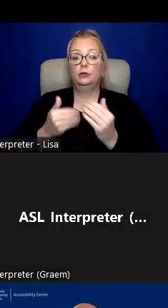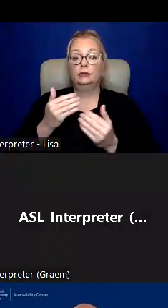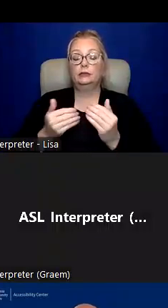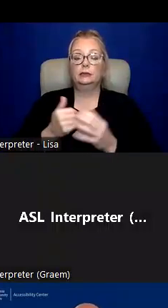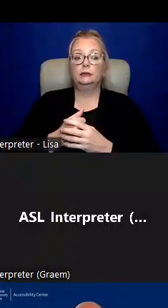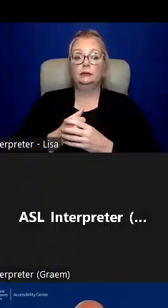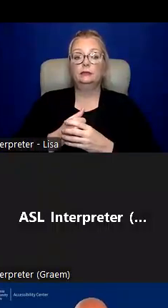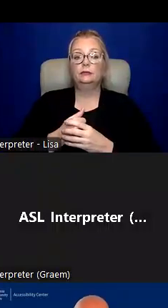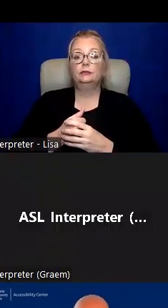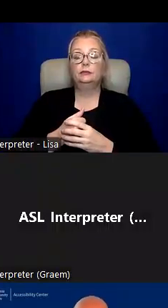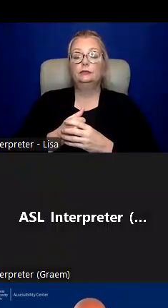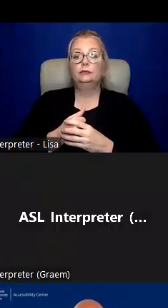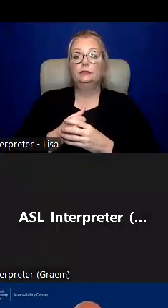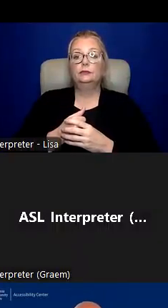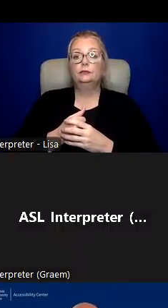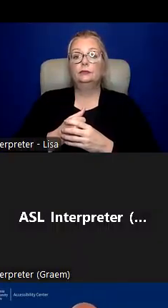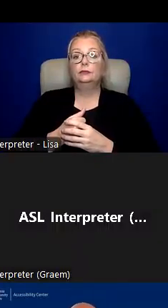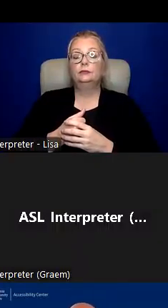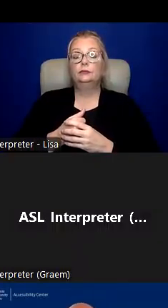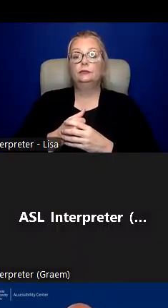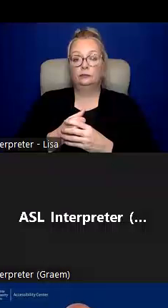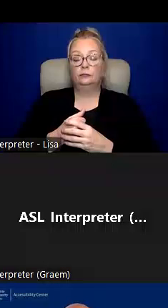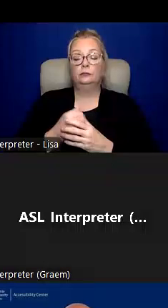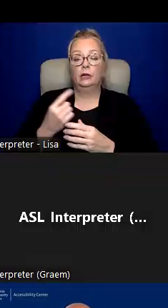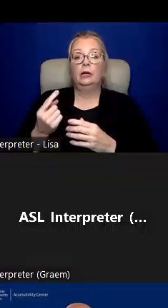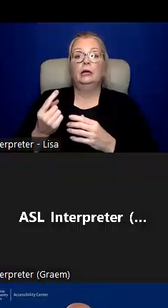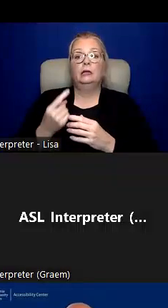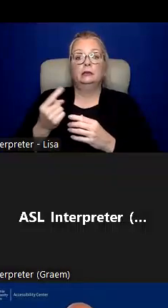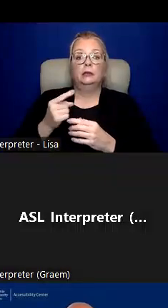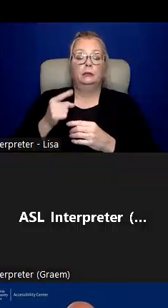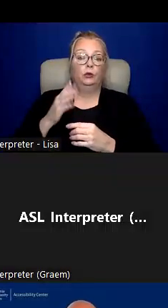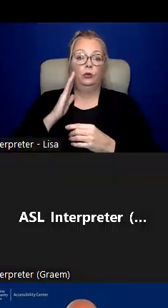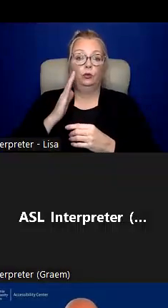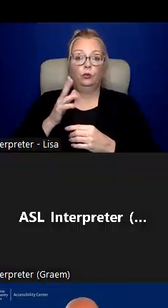Just a quick note, something that you'll hear me say and a number of my colleagues will say